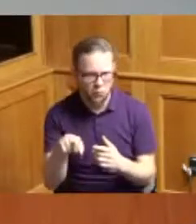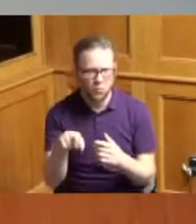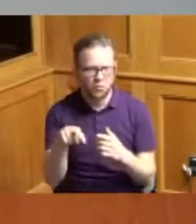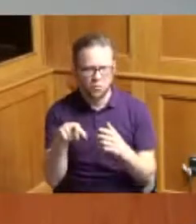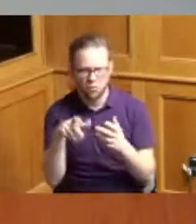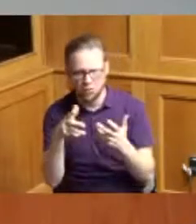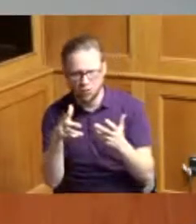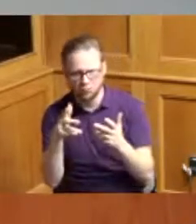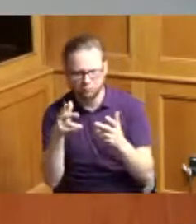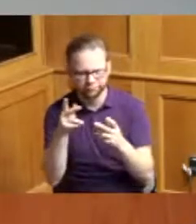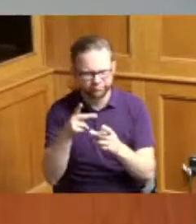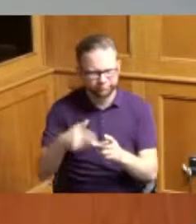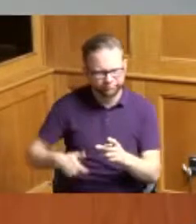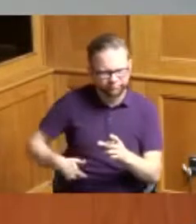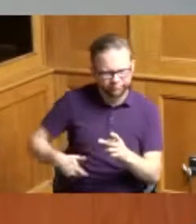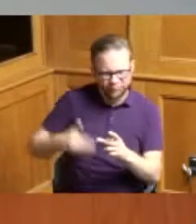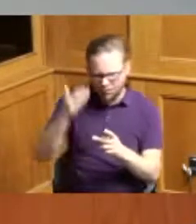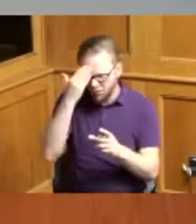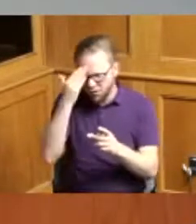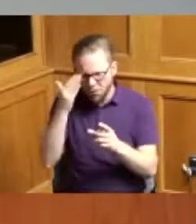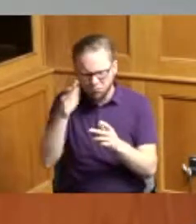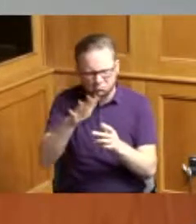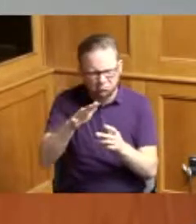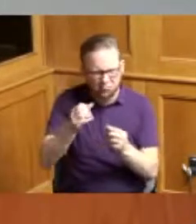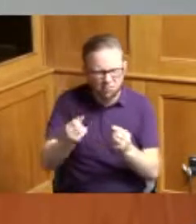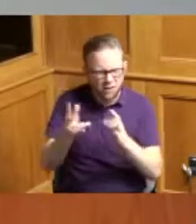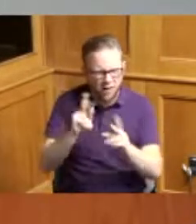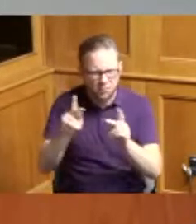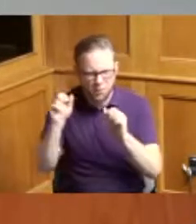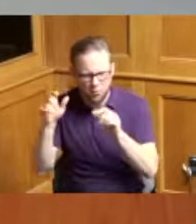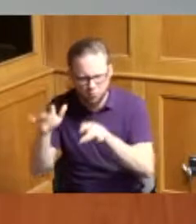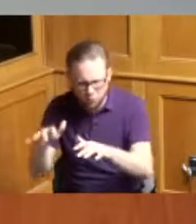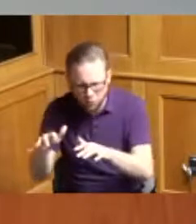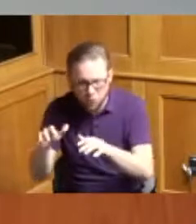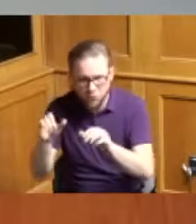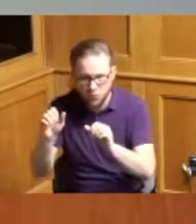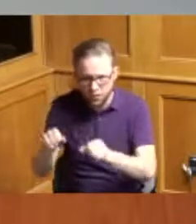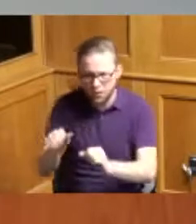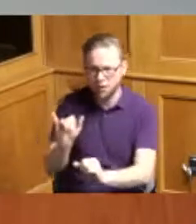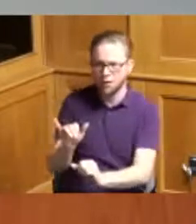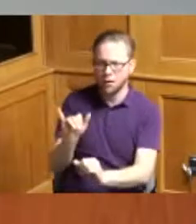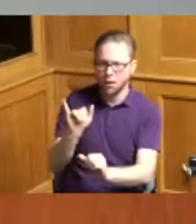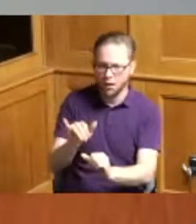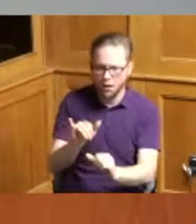of before we think through the amount of security and all the rest of it that needs to be in place